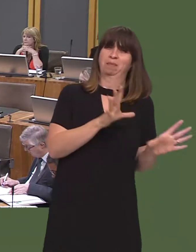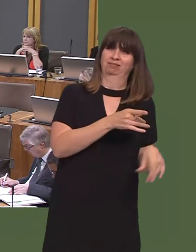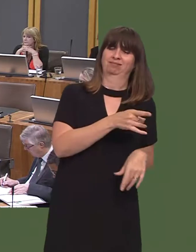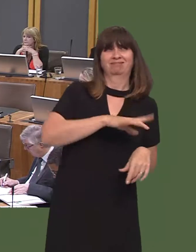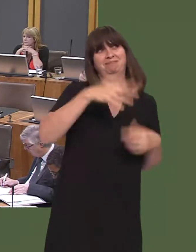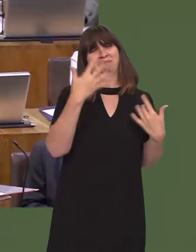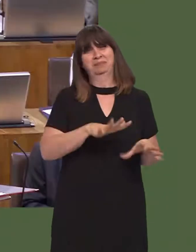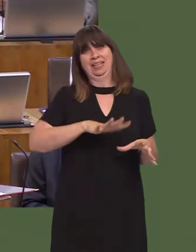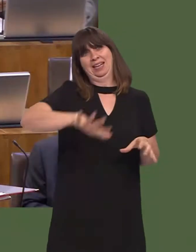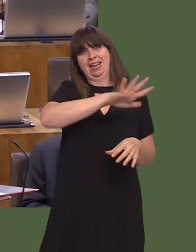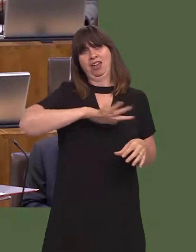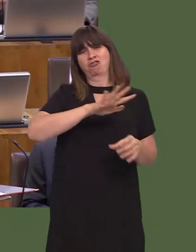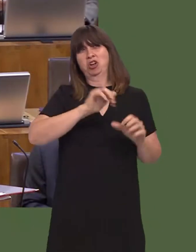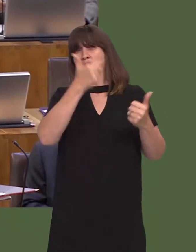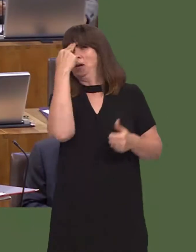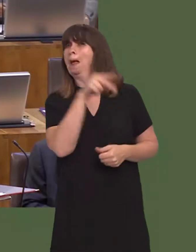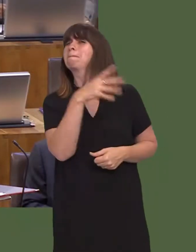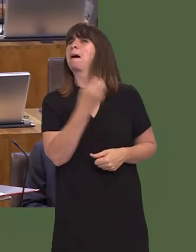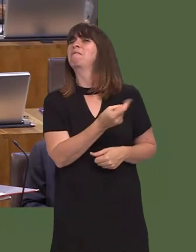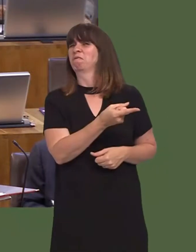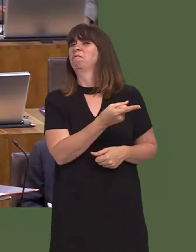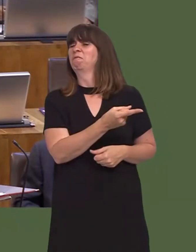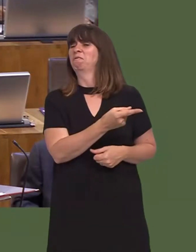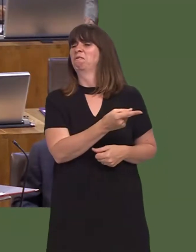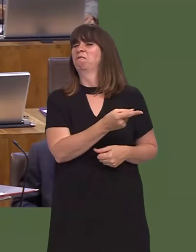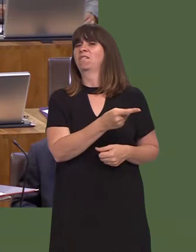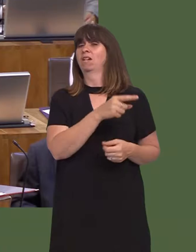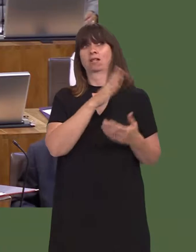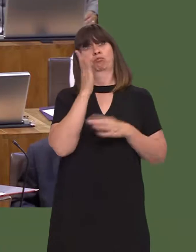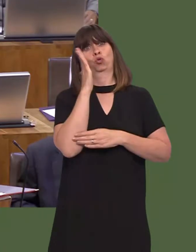record elsewhere in the county borough. But it shows the difference that leadership can